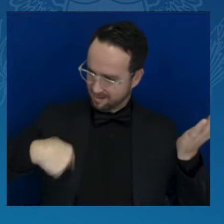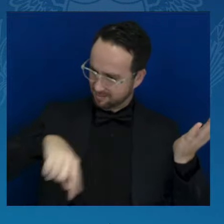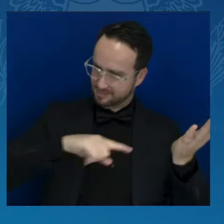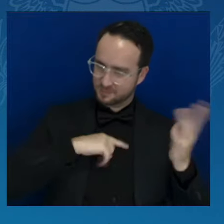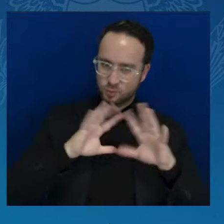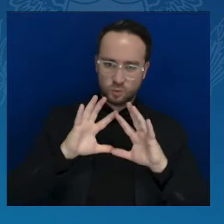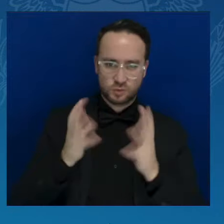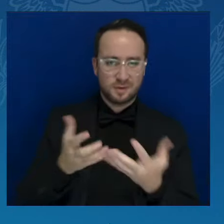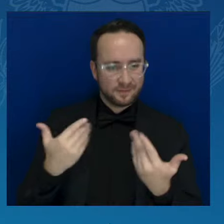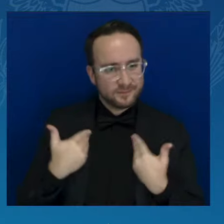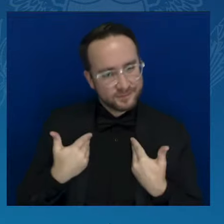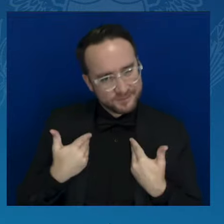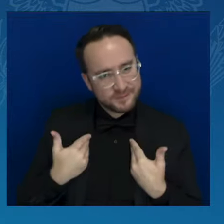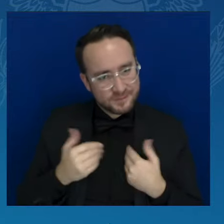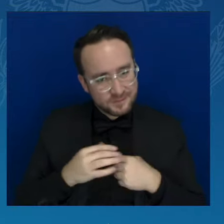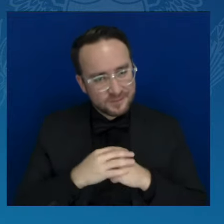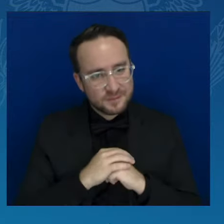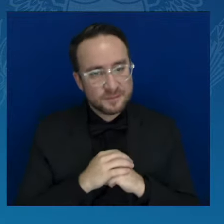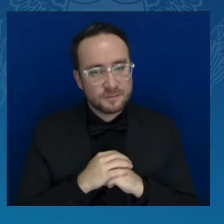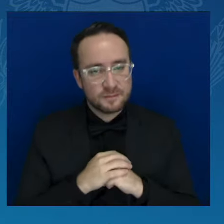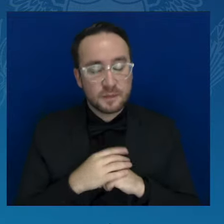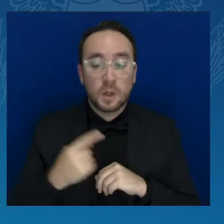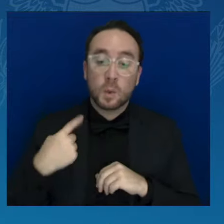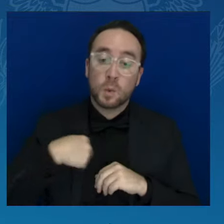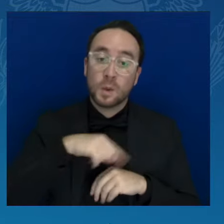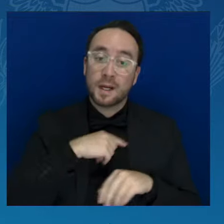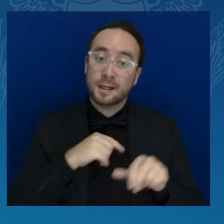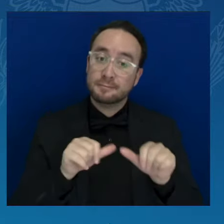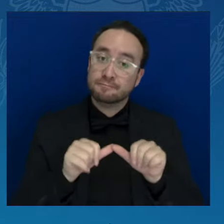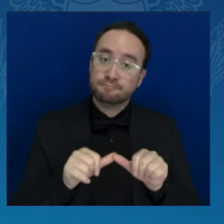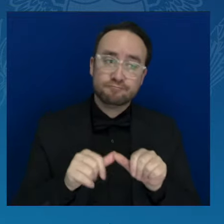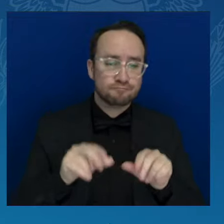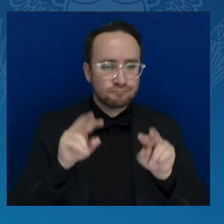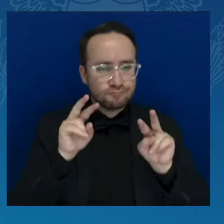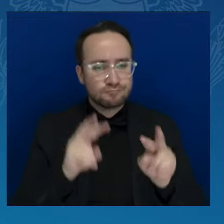which will be to review space related export controls